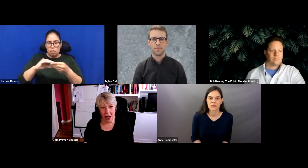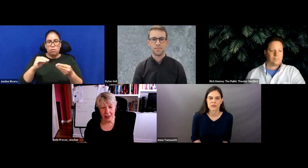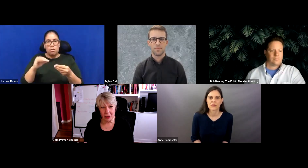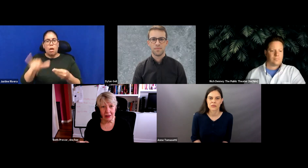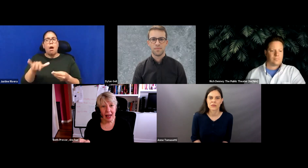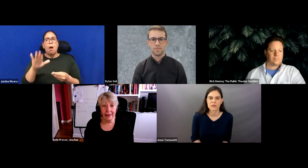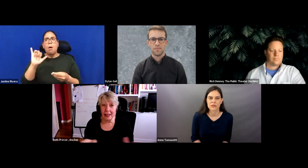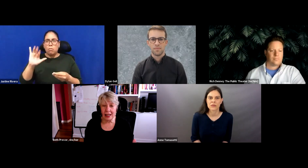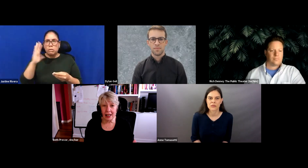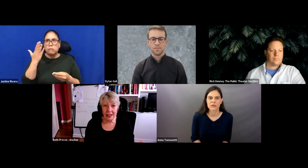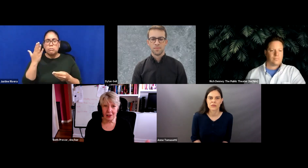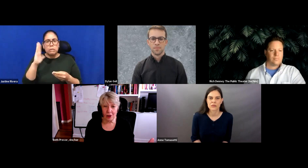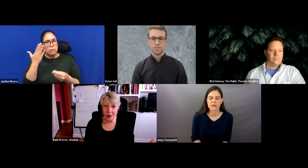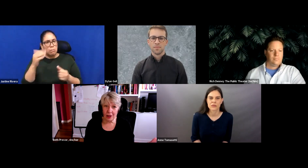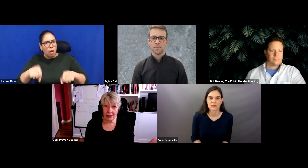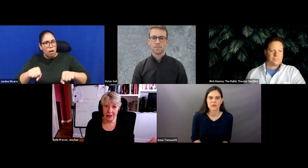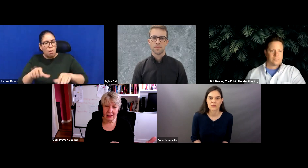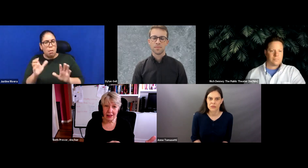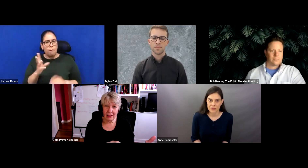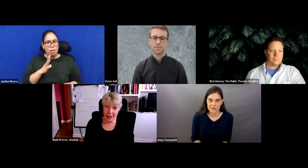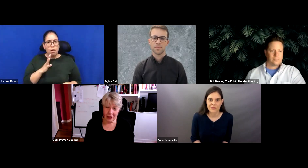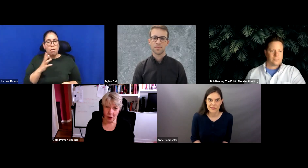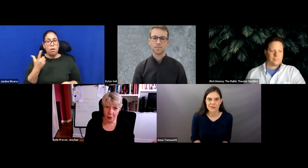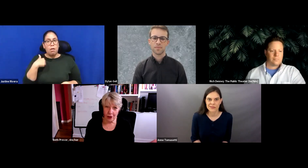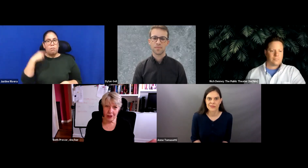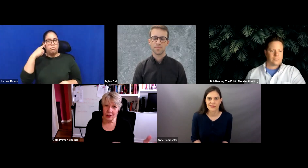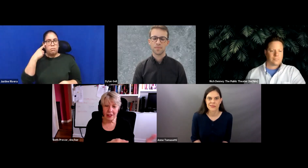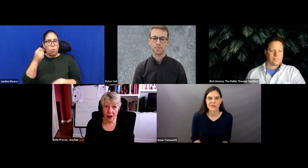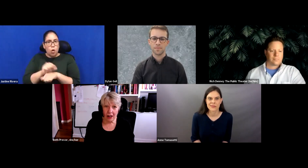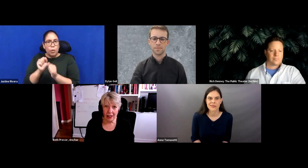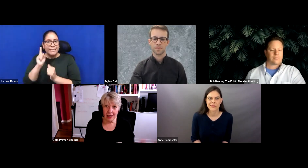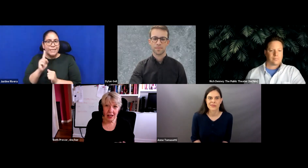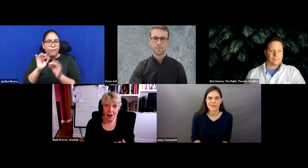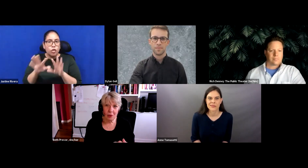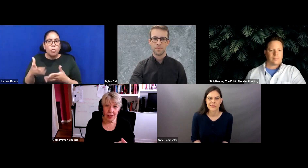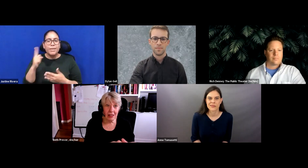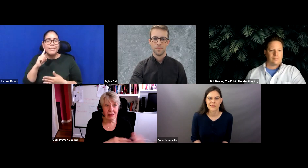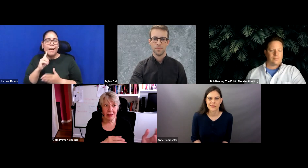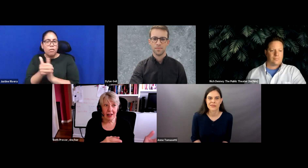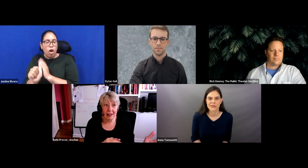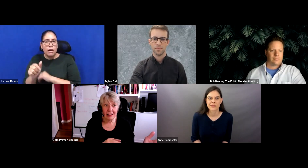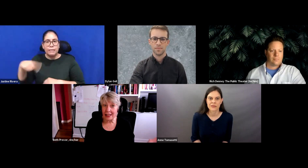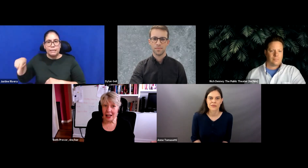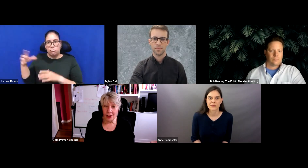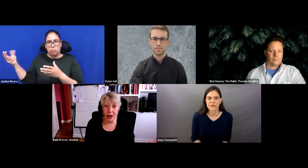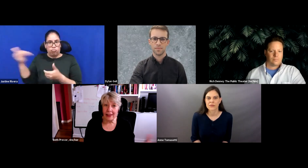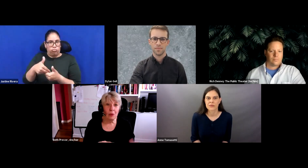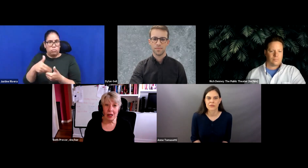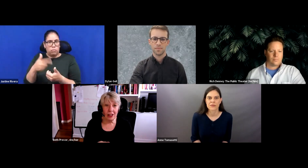possible." And then the idea of working with, you know, Deaf interpreters or Deaf artists was that sounded great, that what,